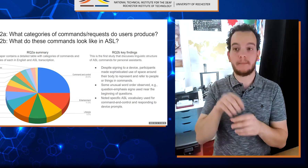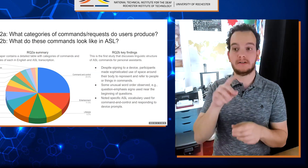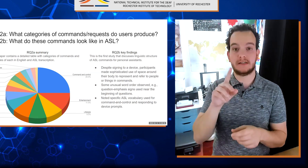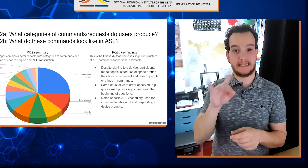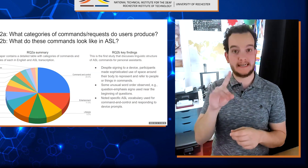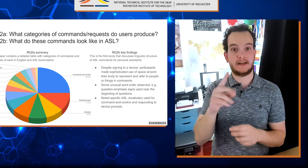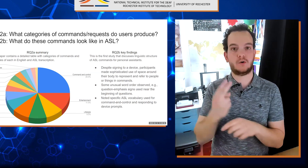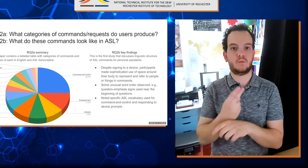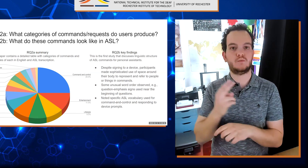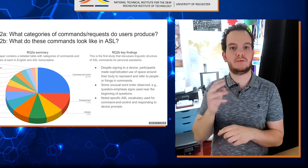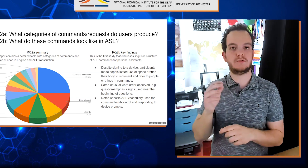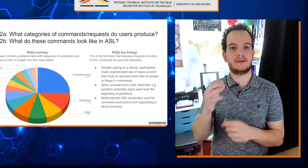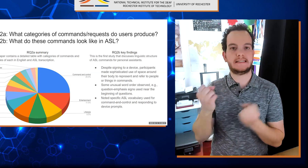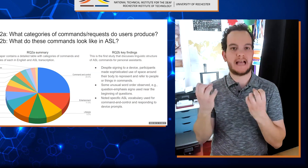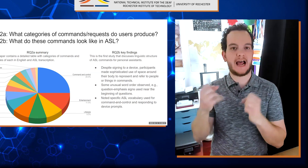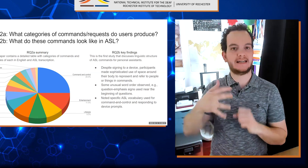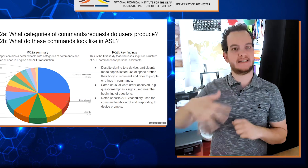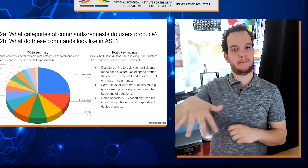Or, "Pizza restaurant where?"